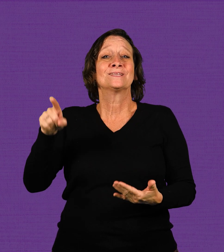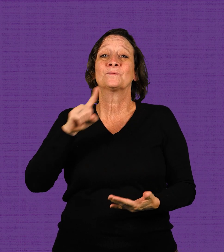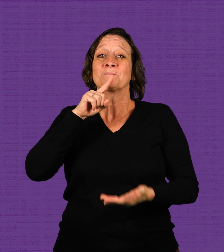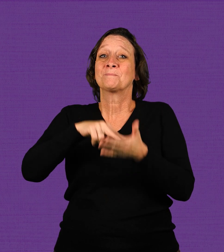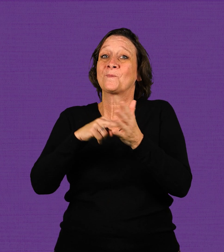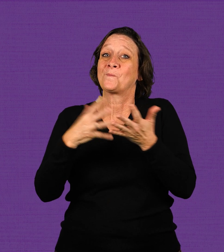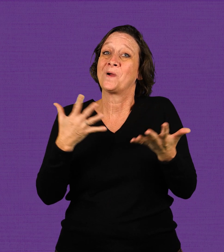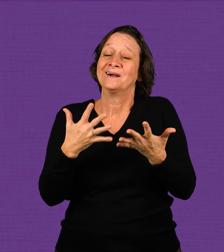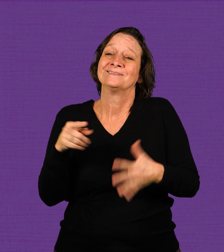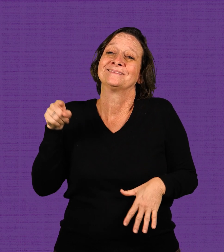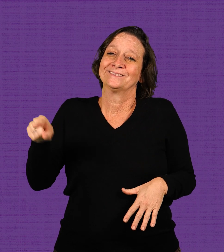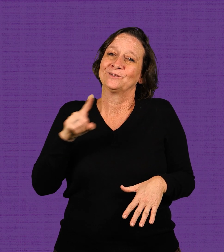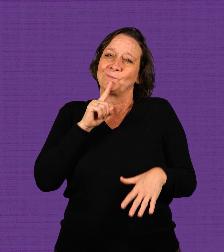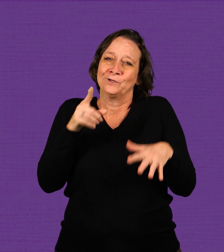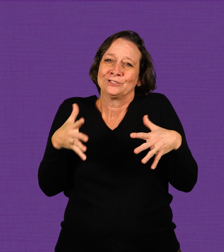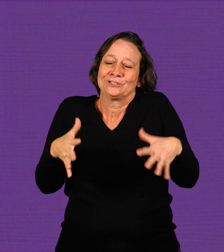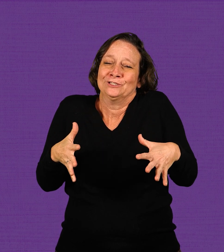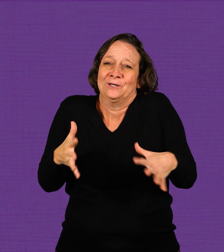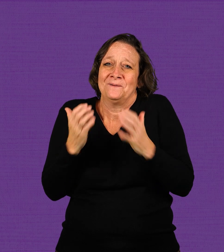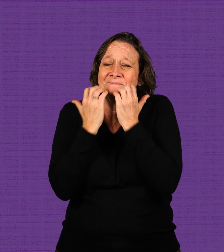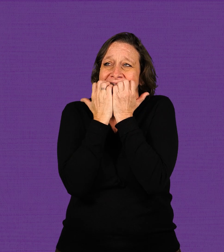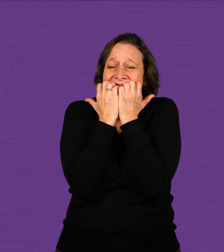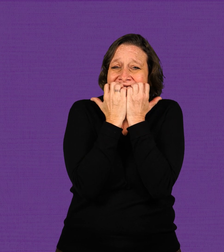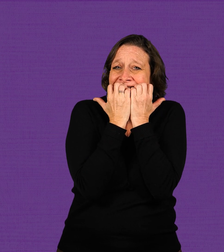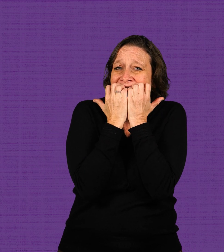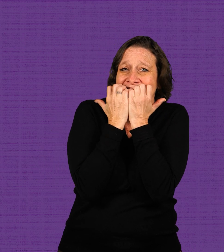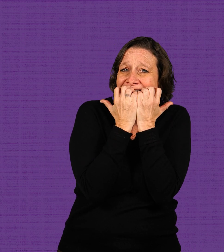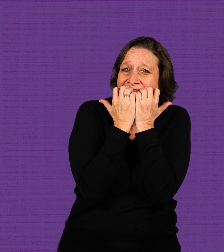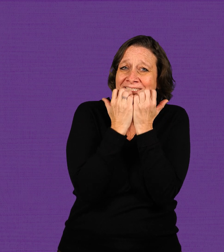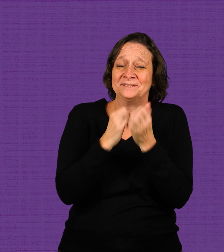he really means that he is feeling very nervous.